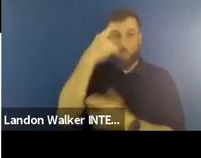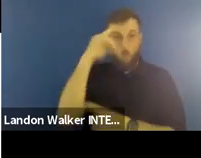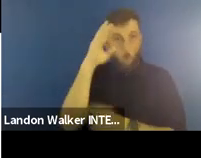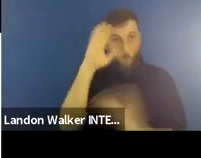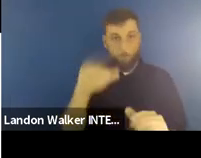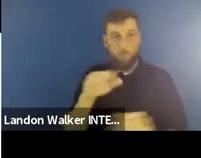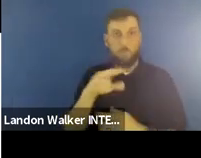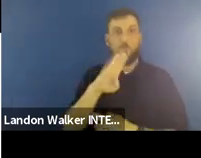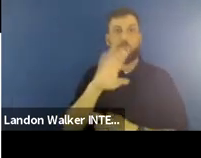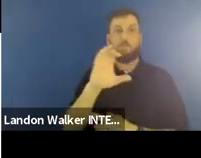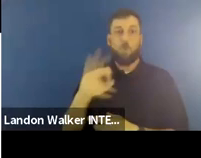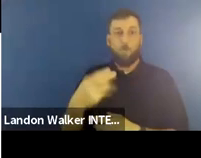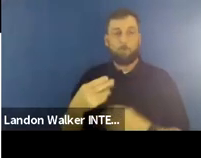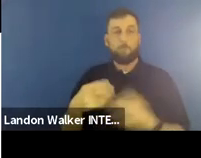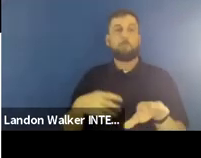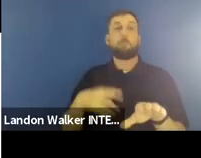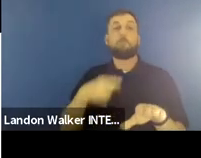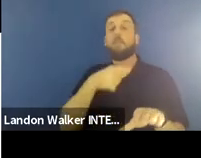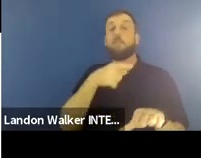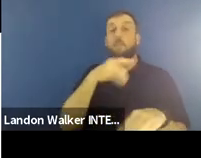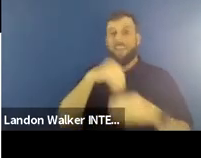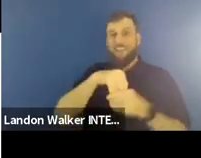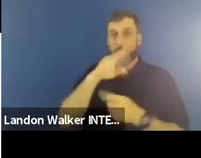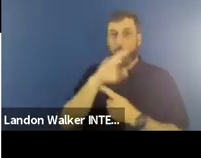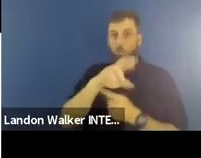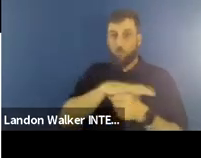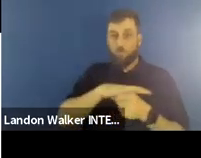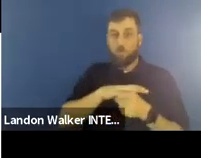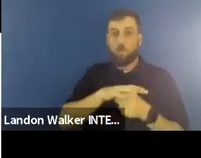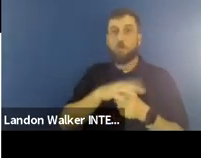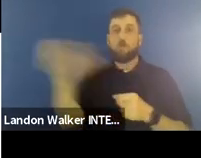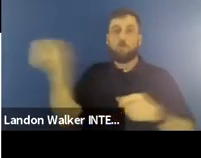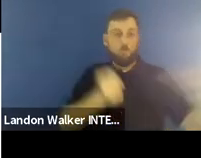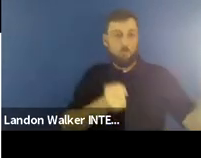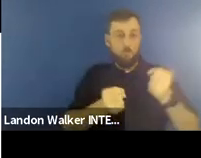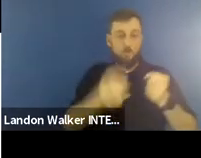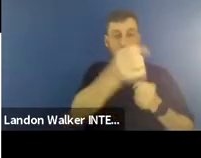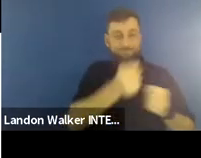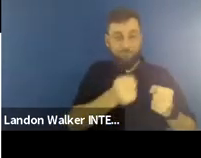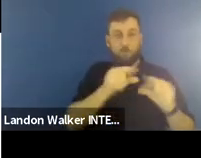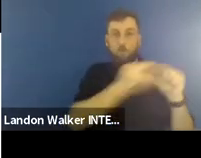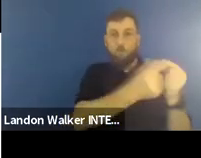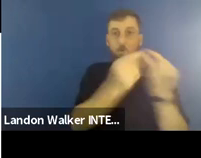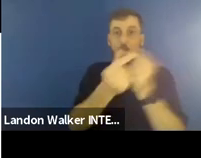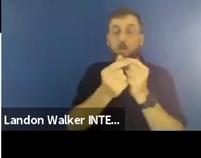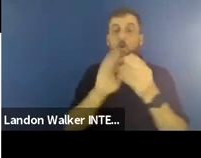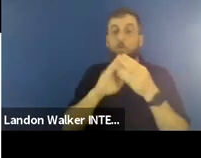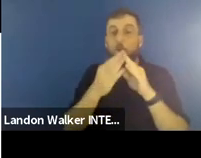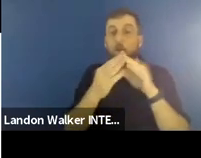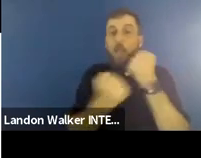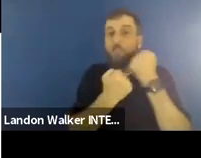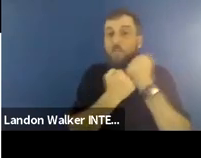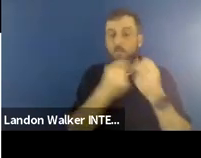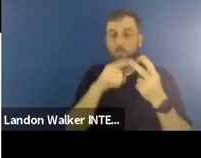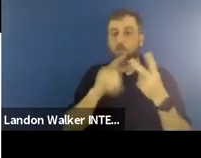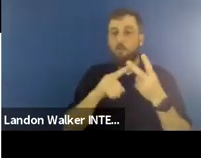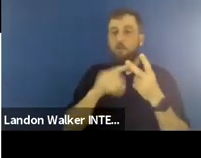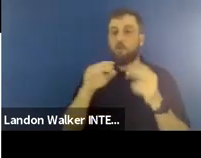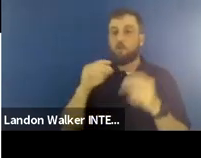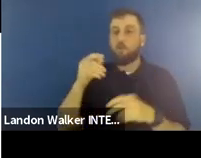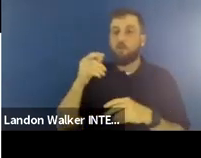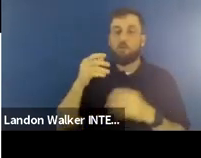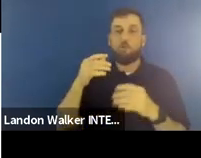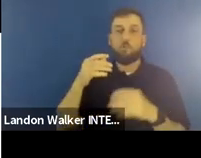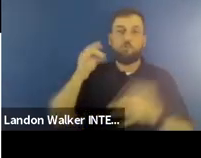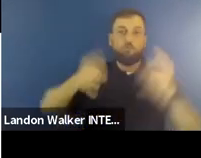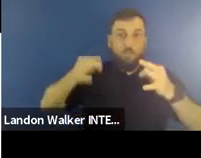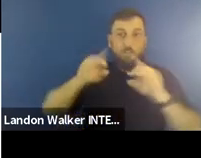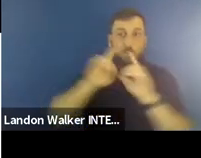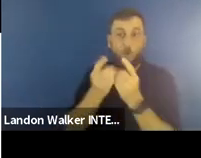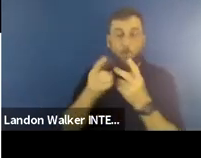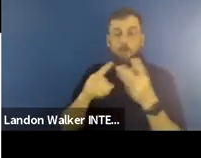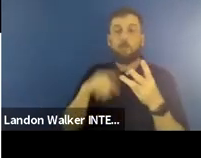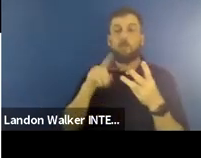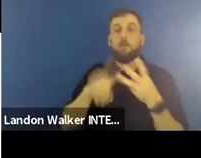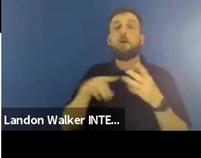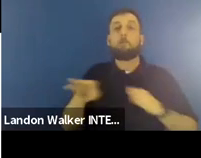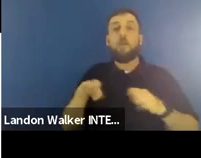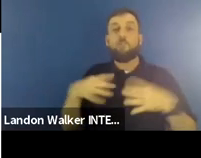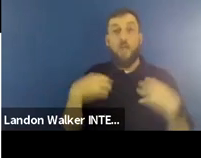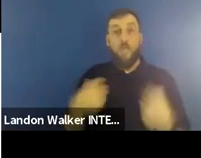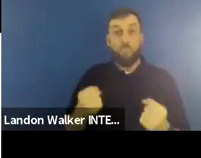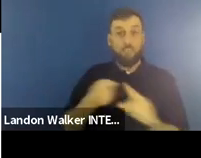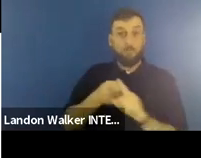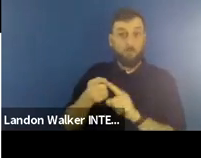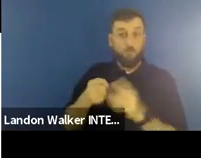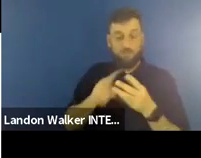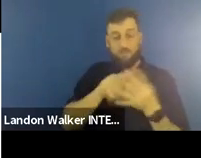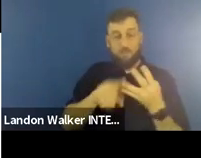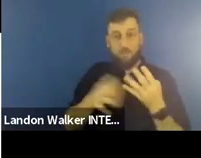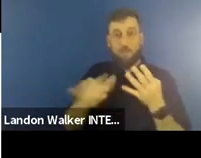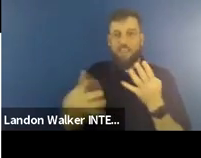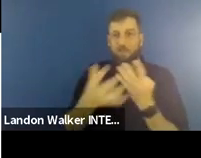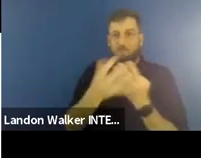They put together several key stakeholders you had community advocates you had the Justice League the Justice Department, you also had behavioral health specialists that came together and formed the bridge center for hope the nonprofit.